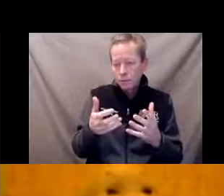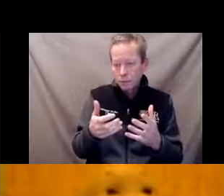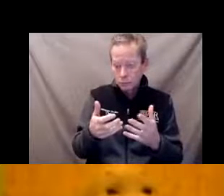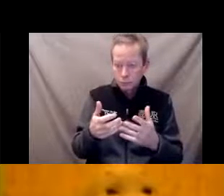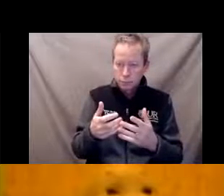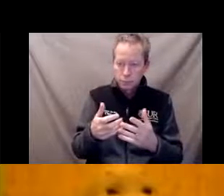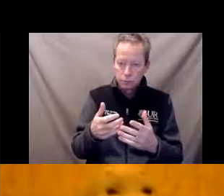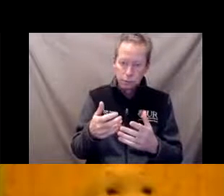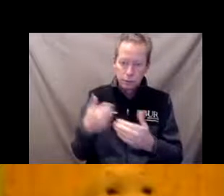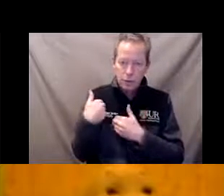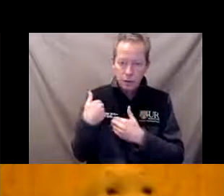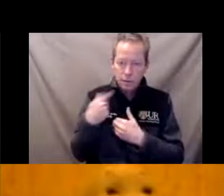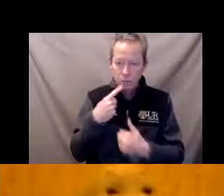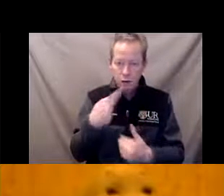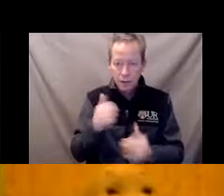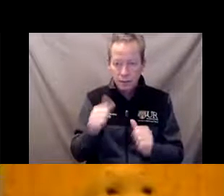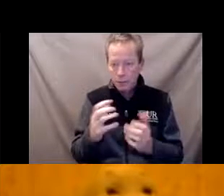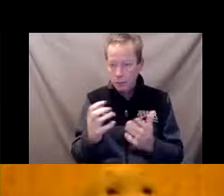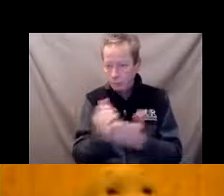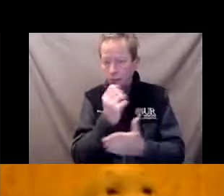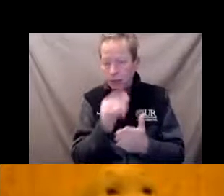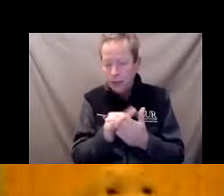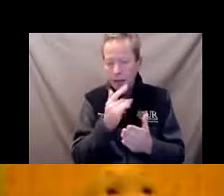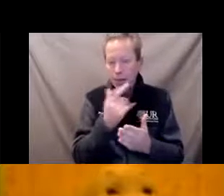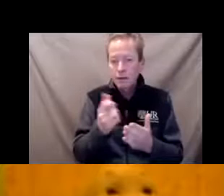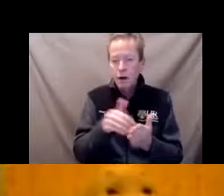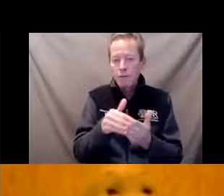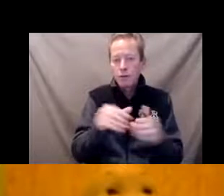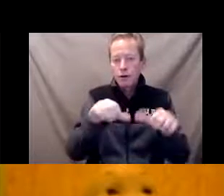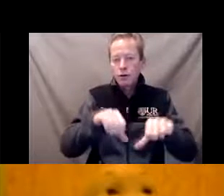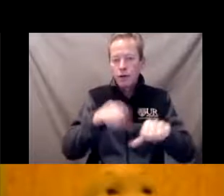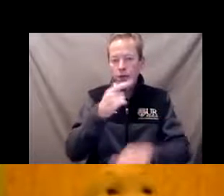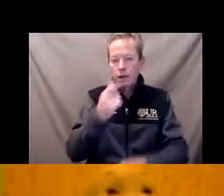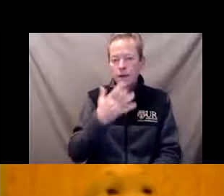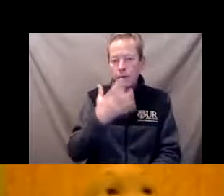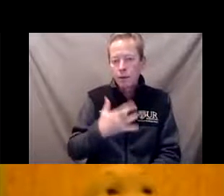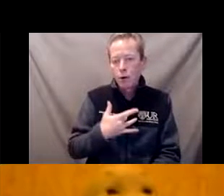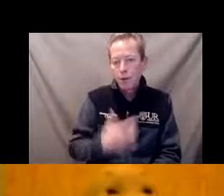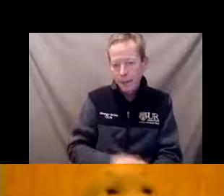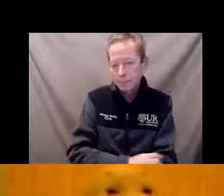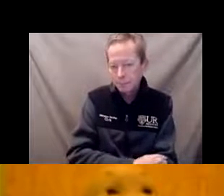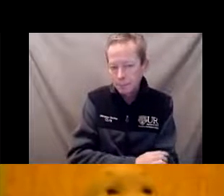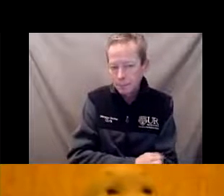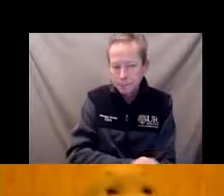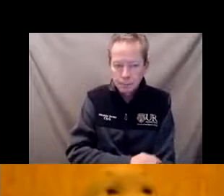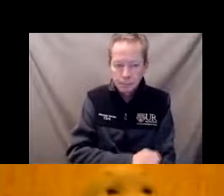be able to get this because they're turned down because of their date of birth, okay next slide.